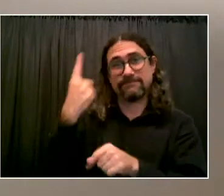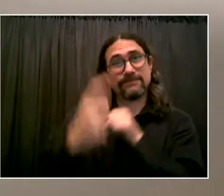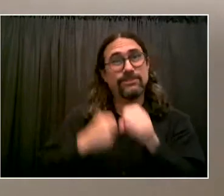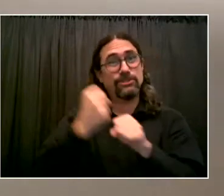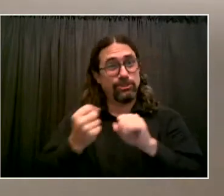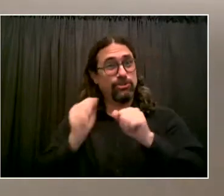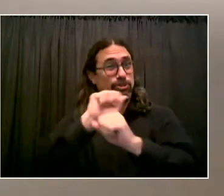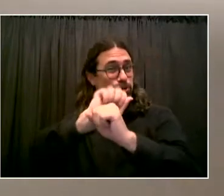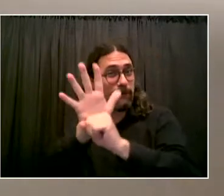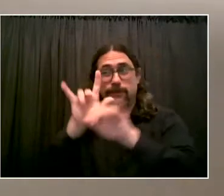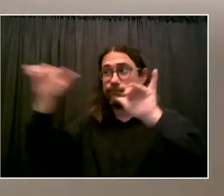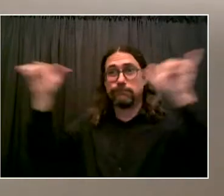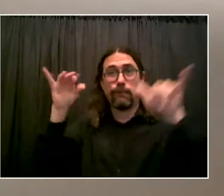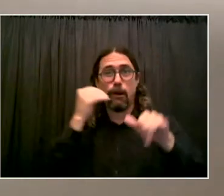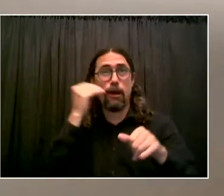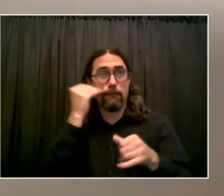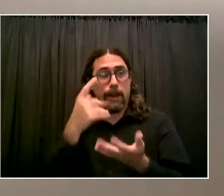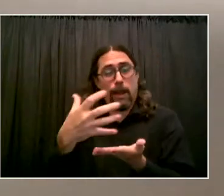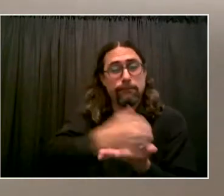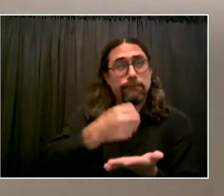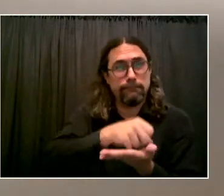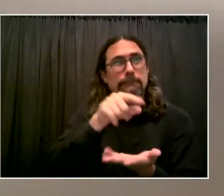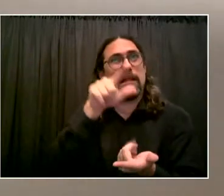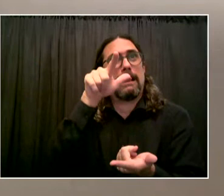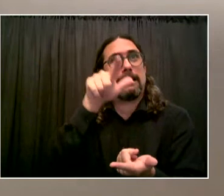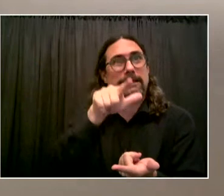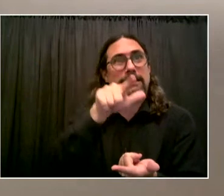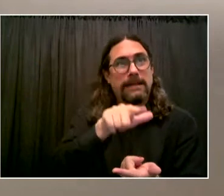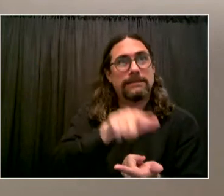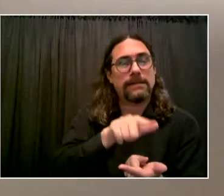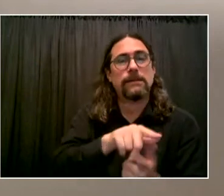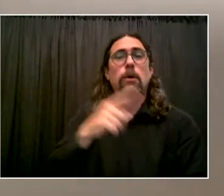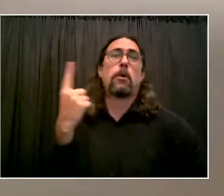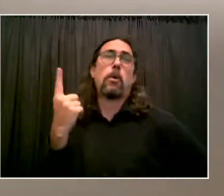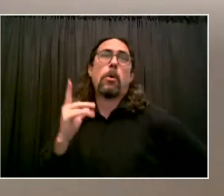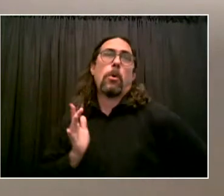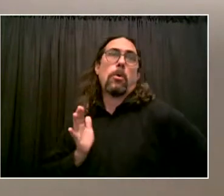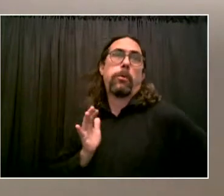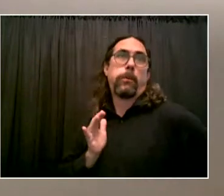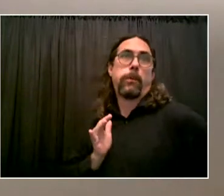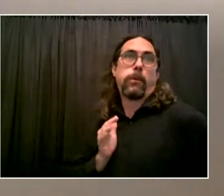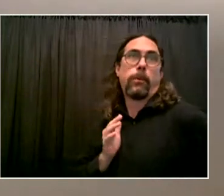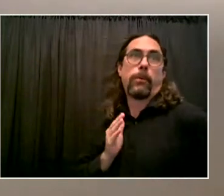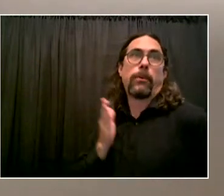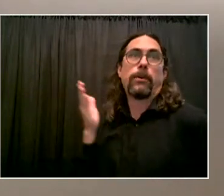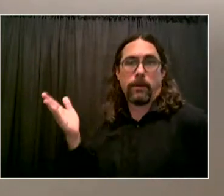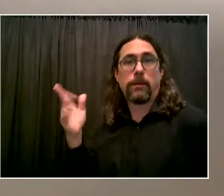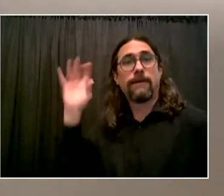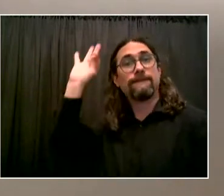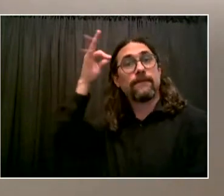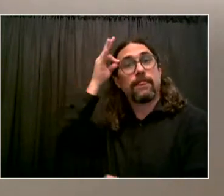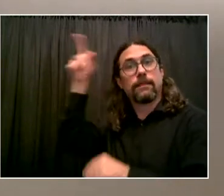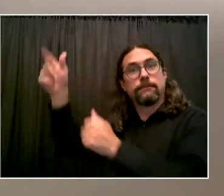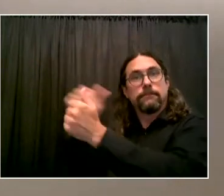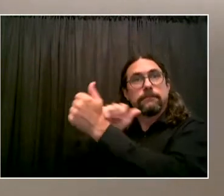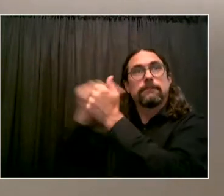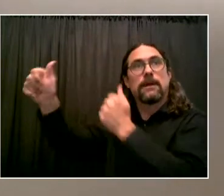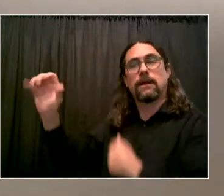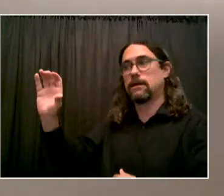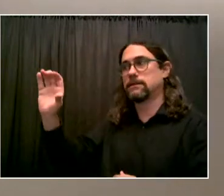OPERATING STRESS ON THE MTA BUT THANK GOD THE FEDERAL GOVERNMENT CAME